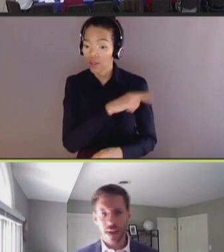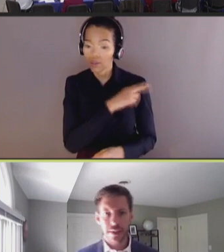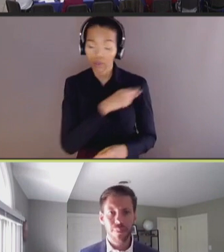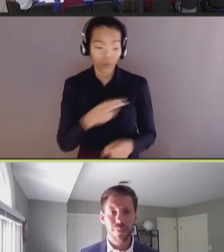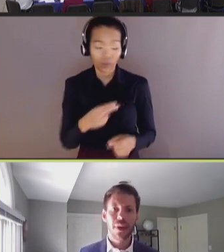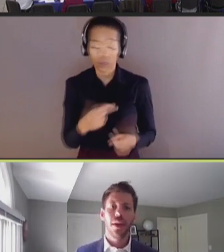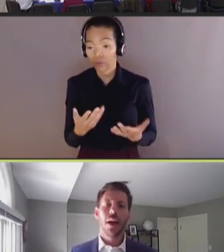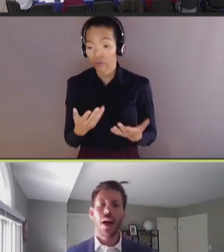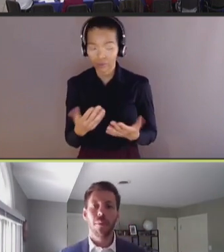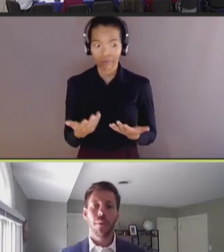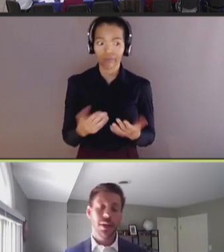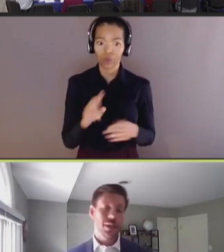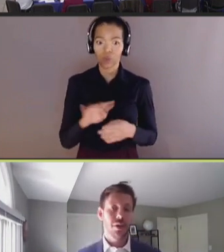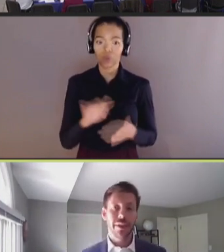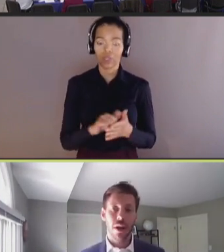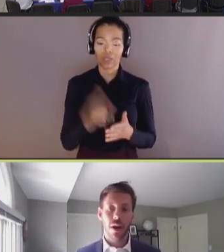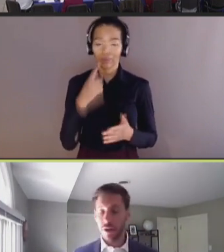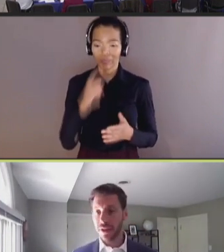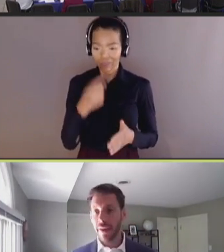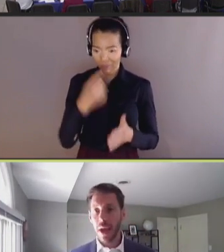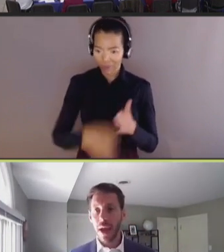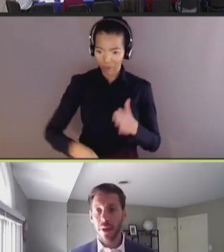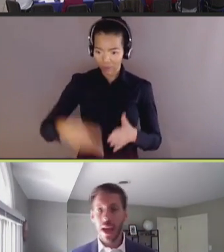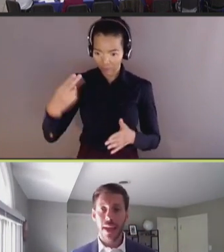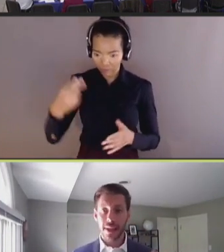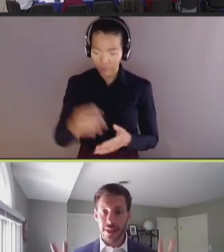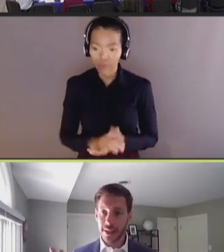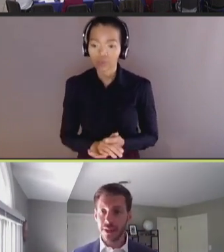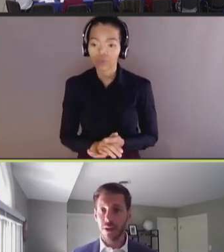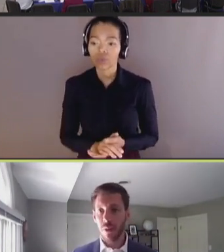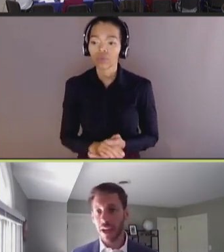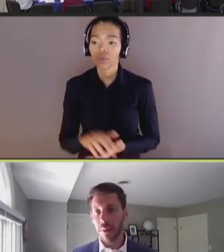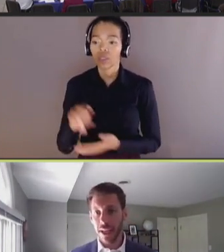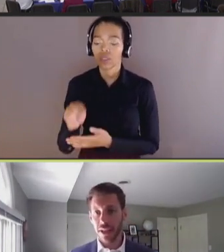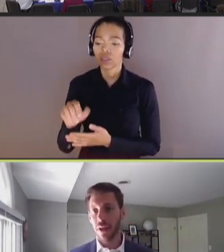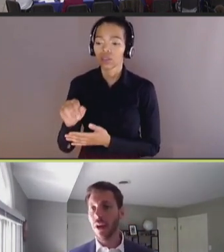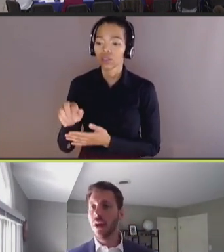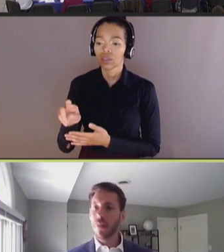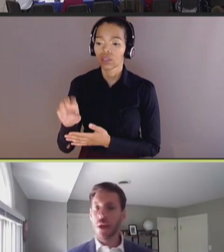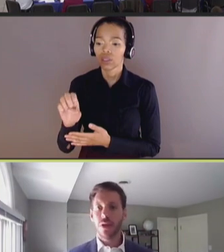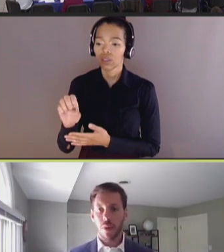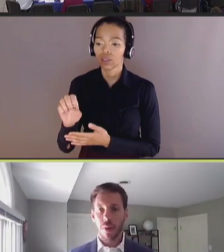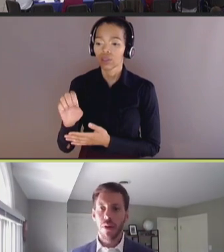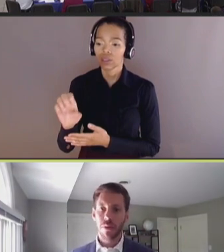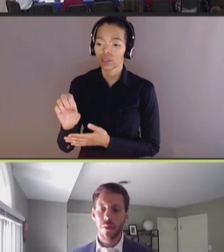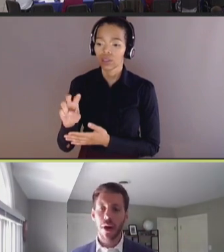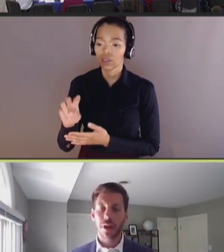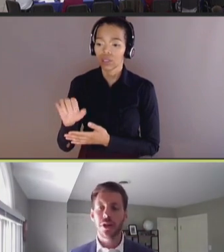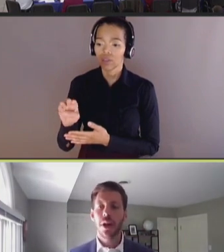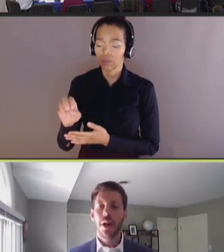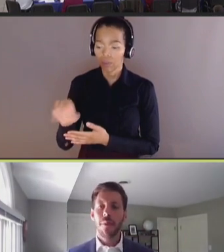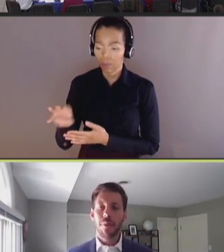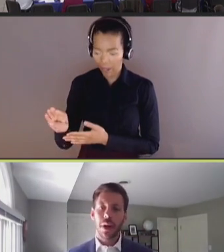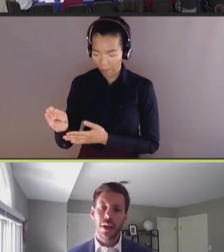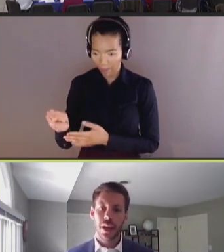cost. Additionally, the nirsevimab has a seasonal recommendation from October through March. But in